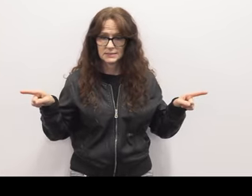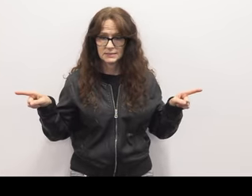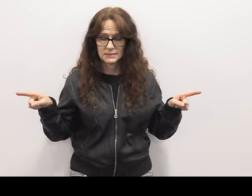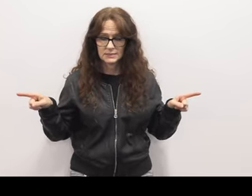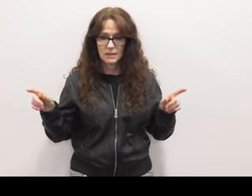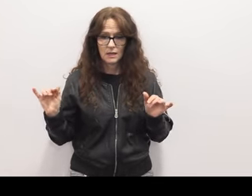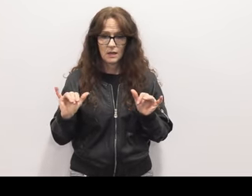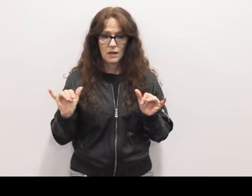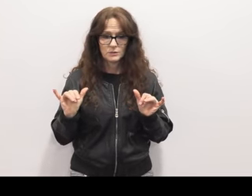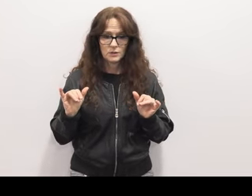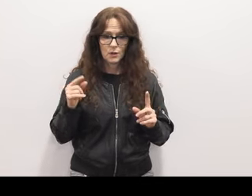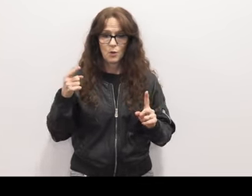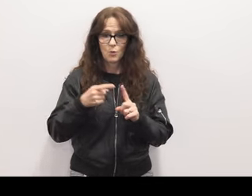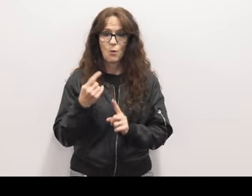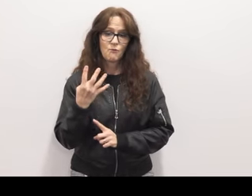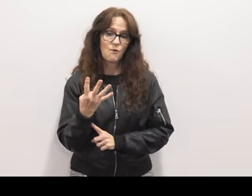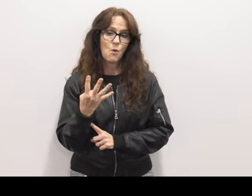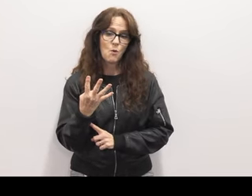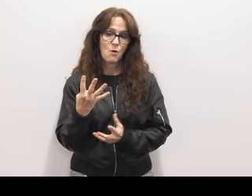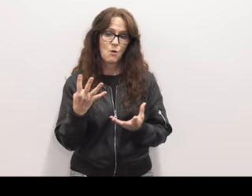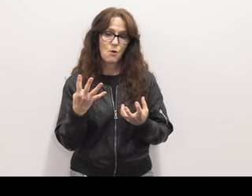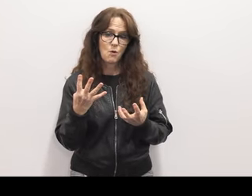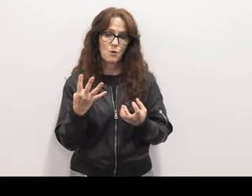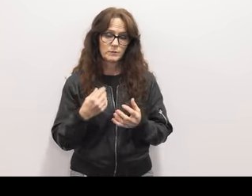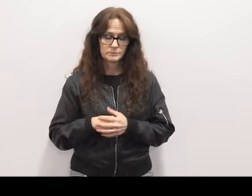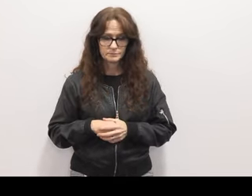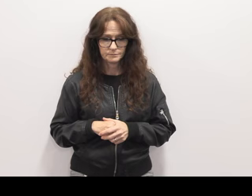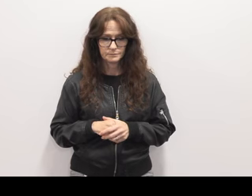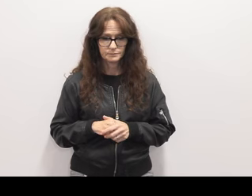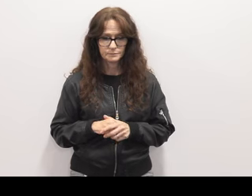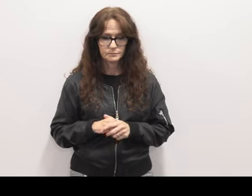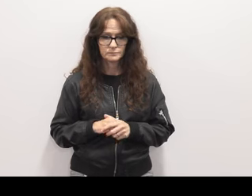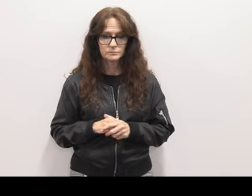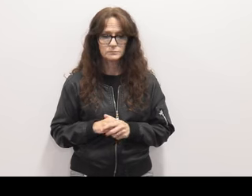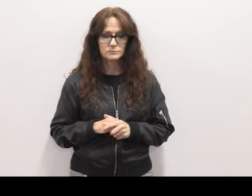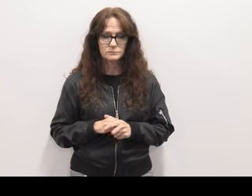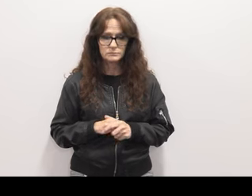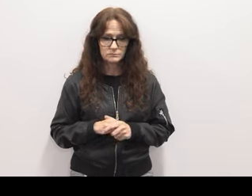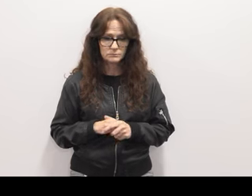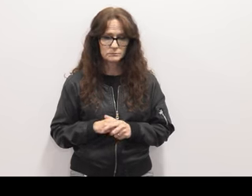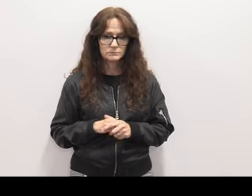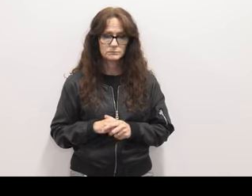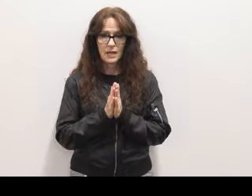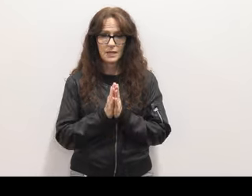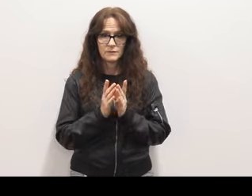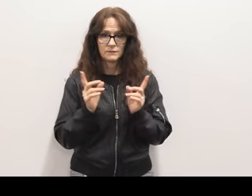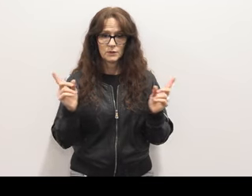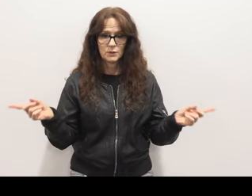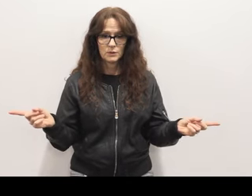that you're in favor of goal four. So my ask to you,